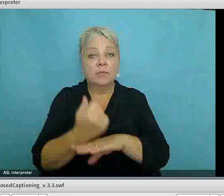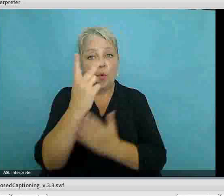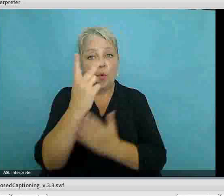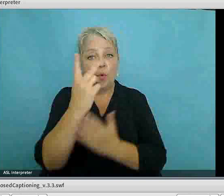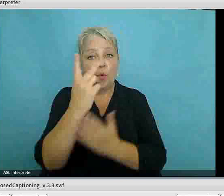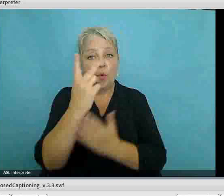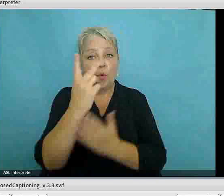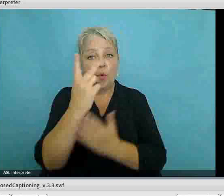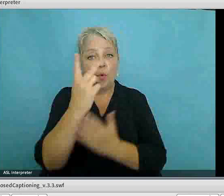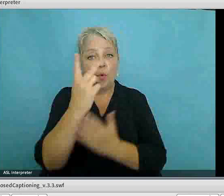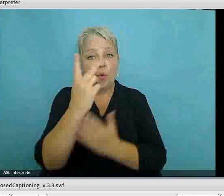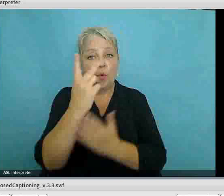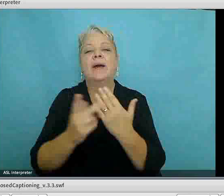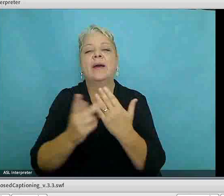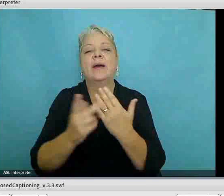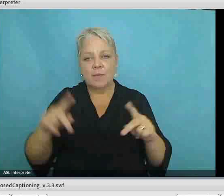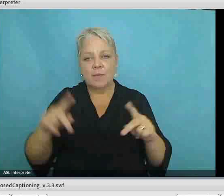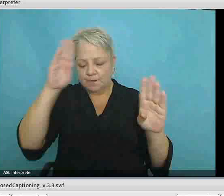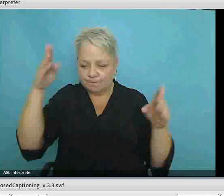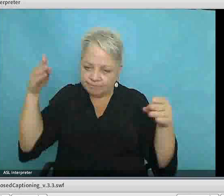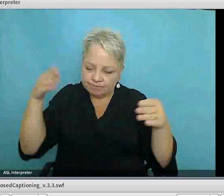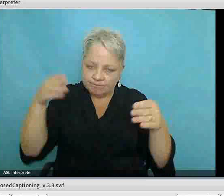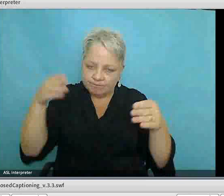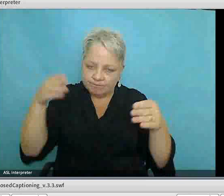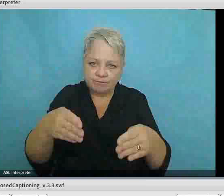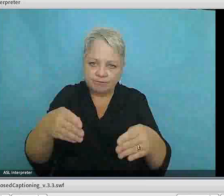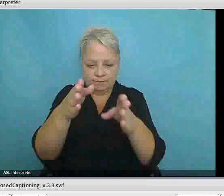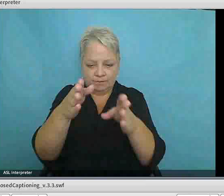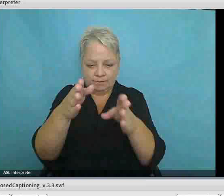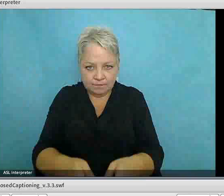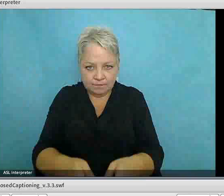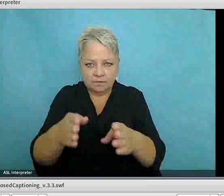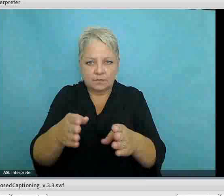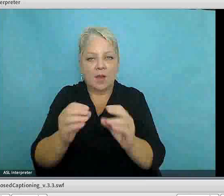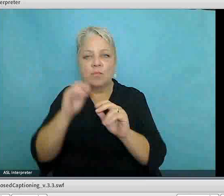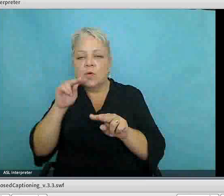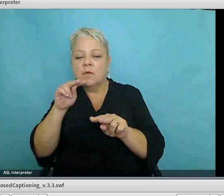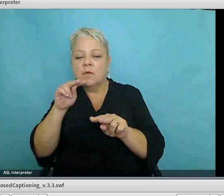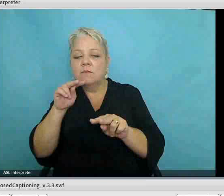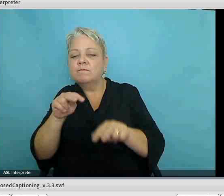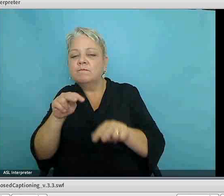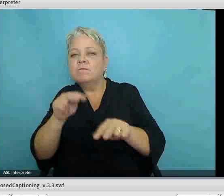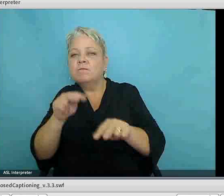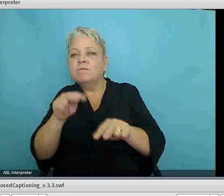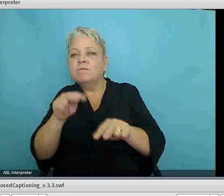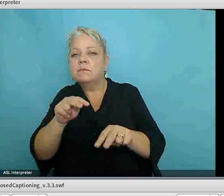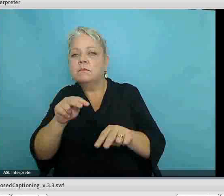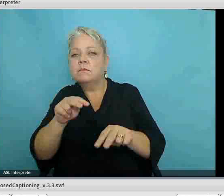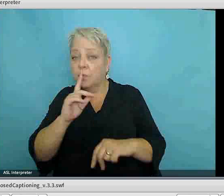about making sure that people with disabilities who are accessing the healthcare system and